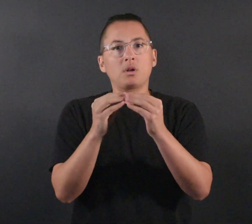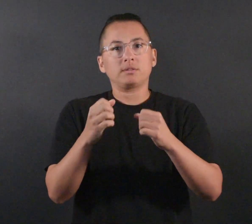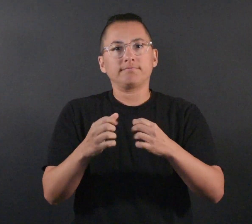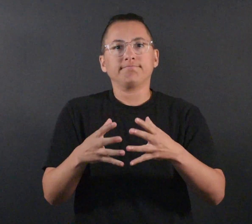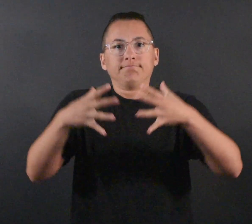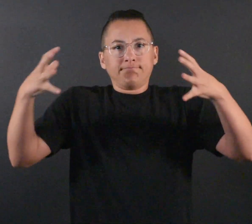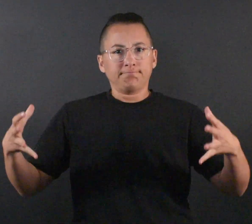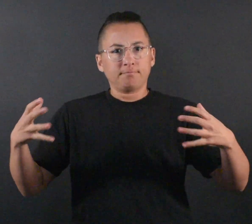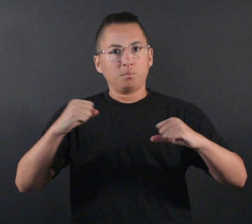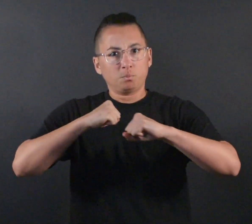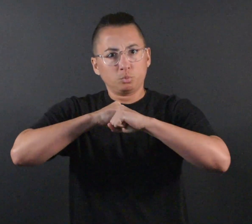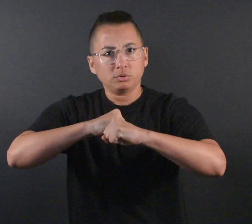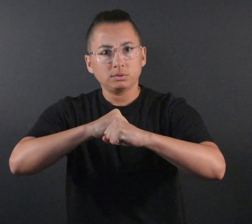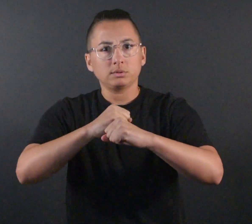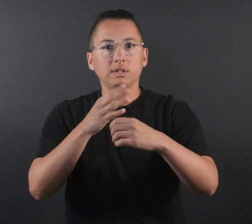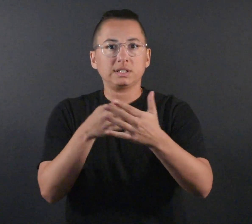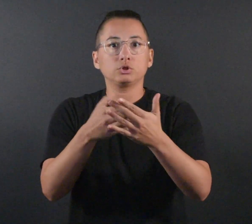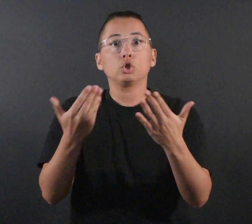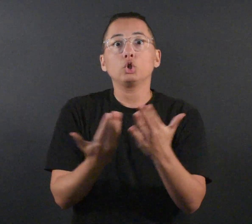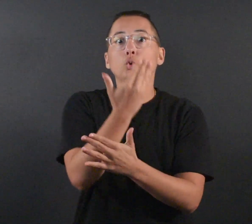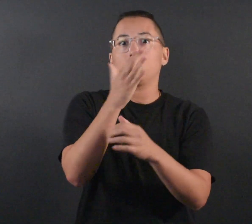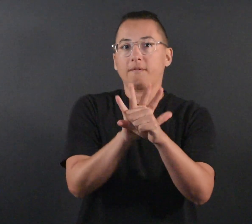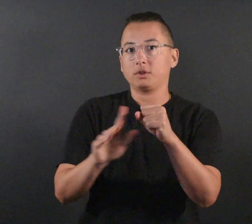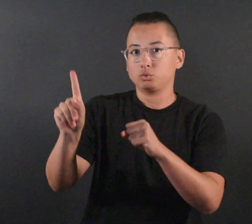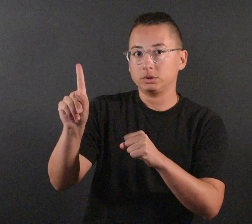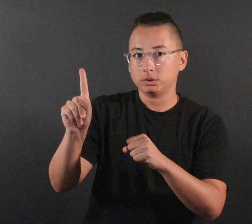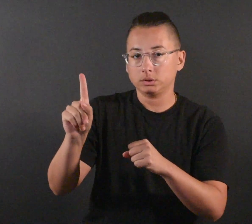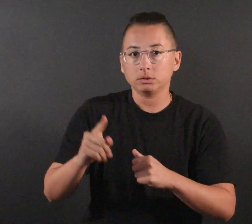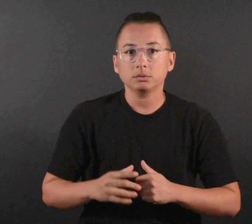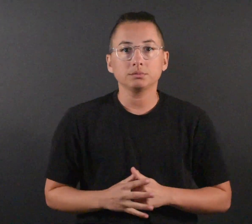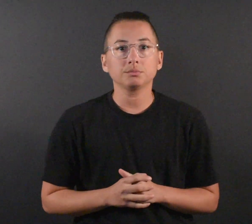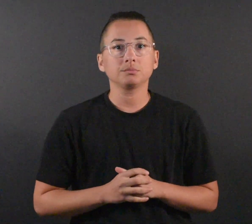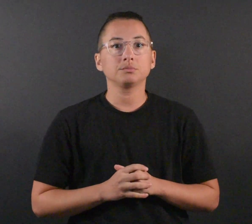since previous vaccination and provide broader protection against newer variants.